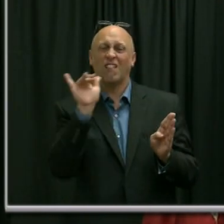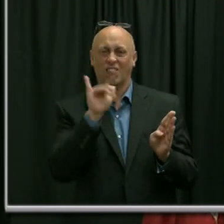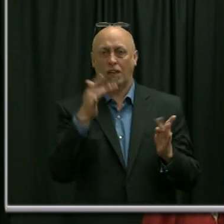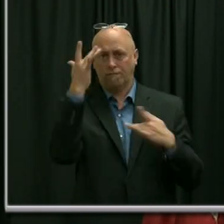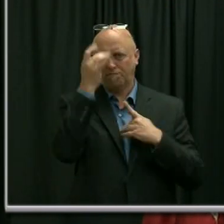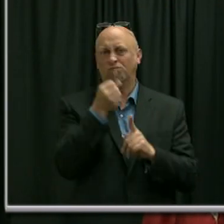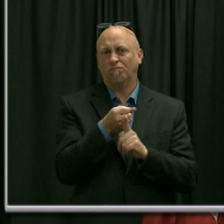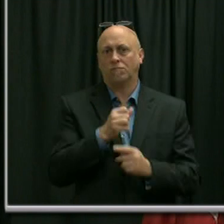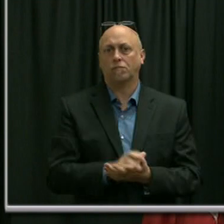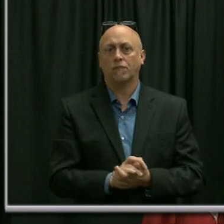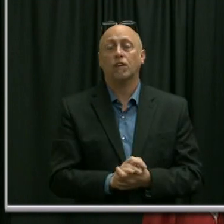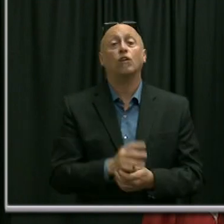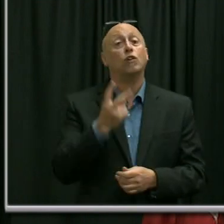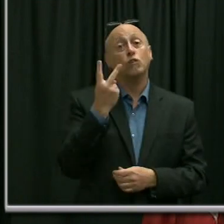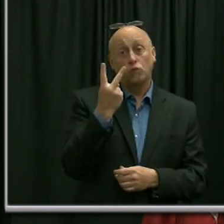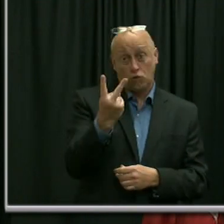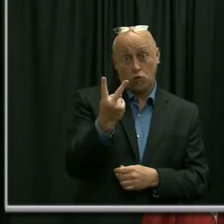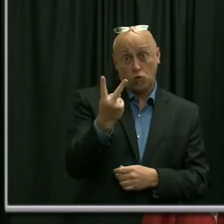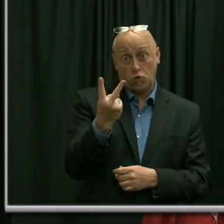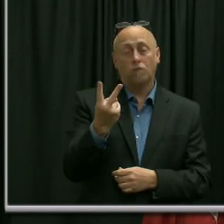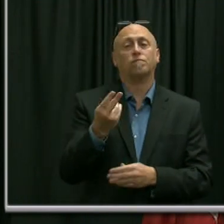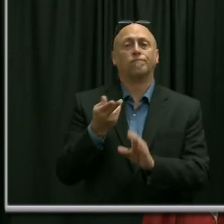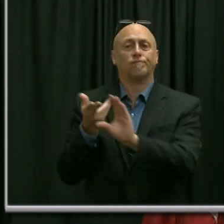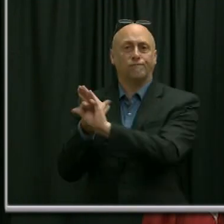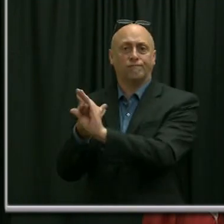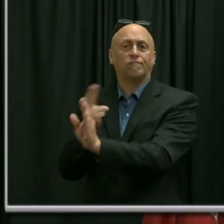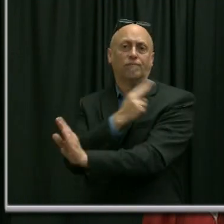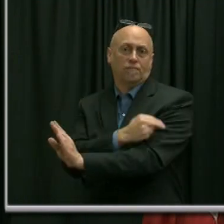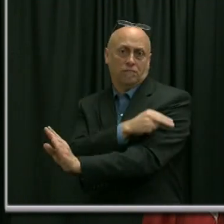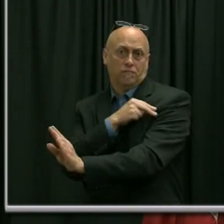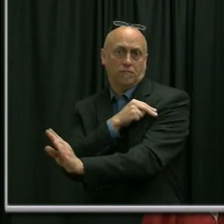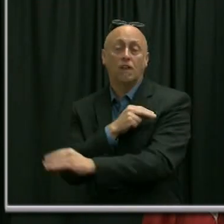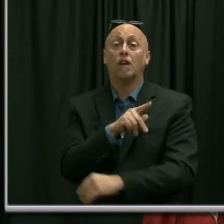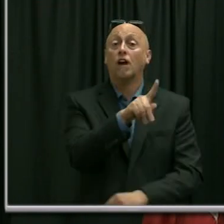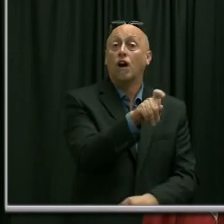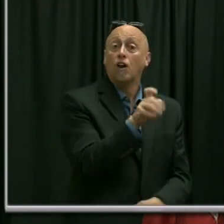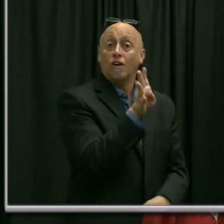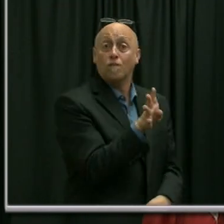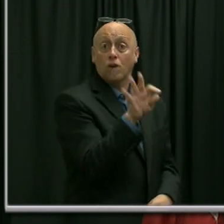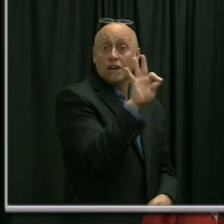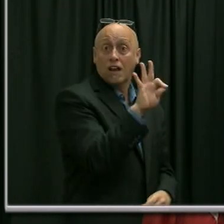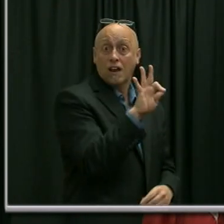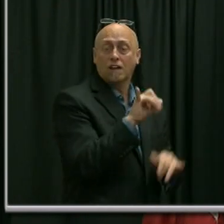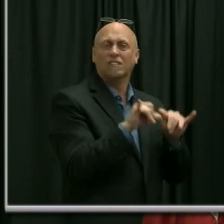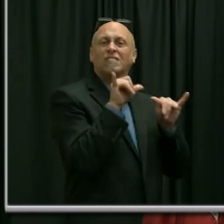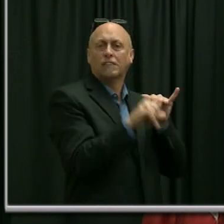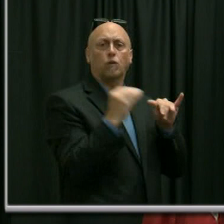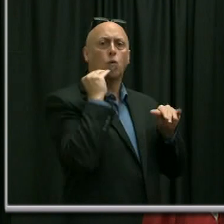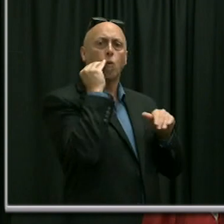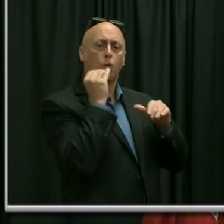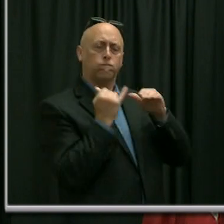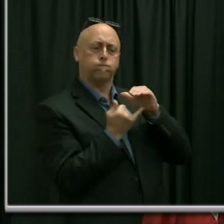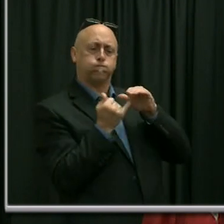ELEVEN TO SEVENTY THREE YEARS OLD. OF THE CONFIRMED CASES CHORE CURRENTLY HOSPITALIZED.